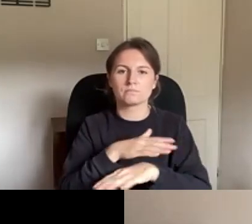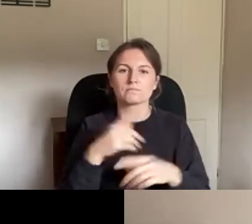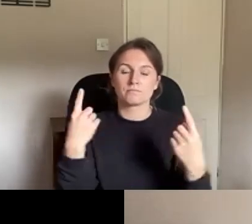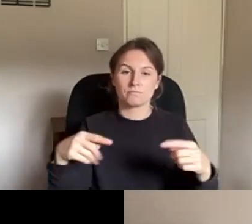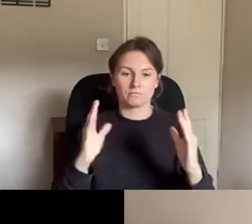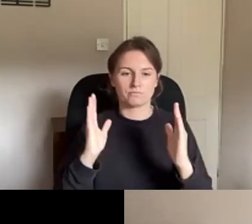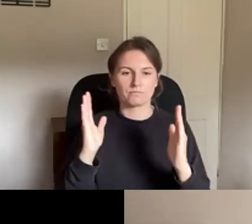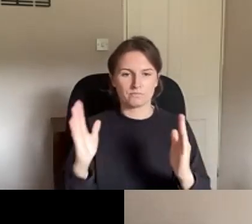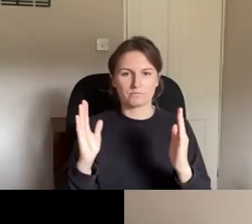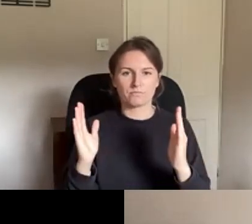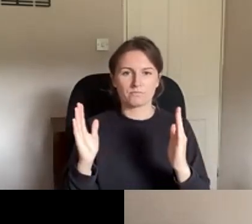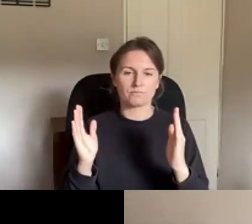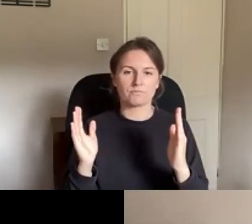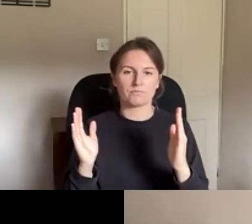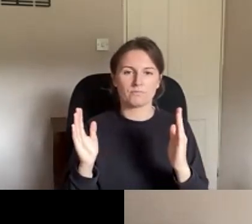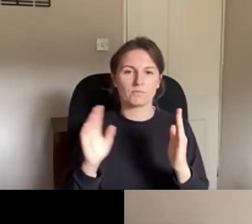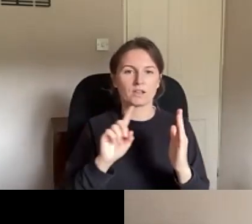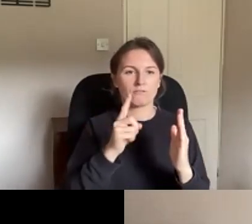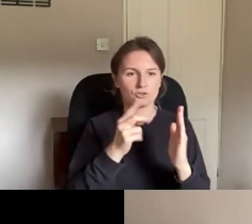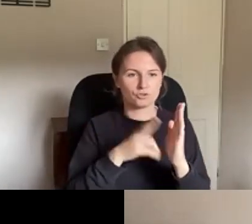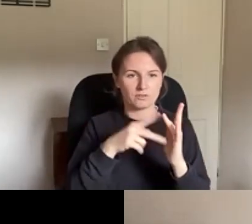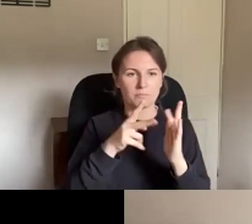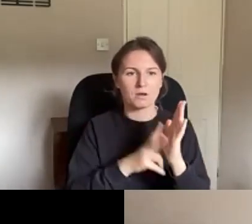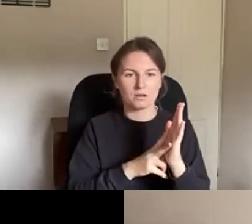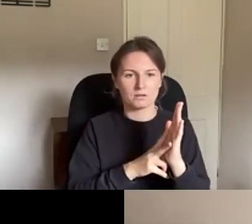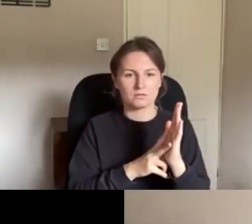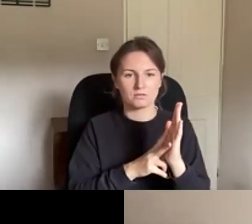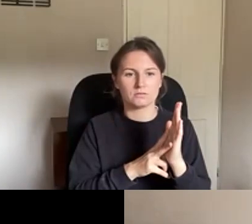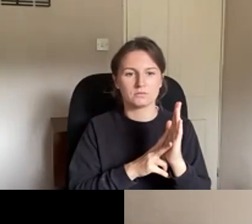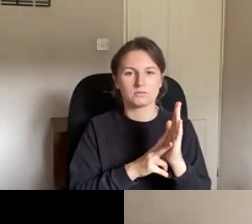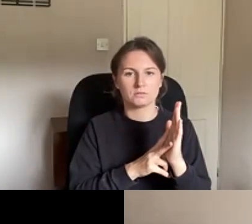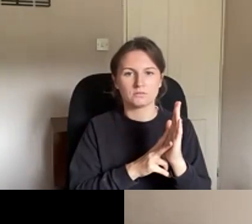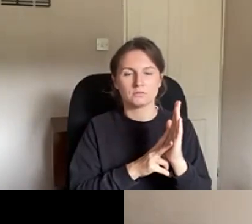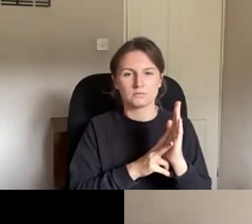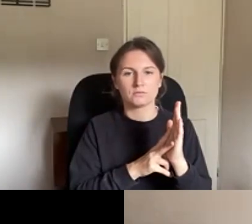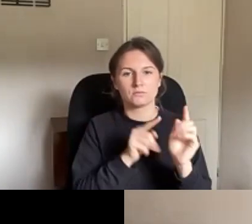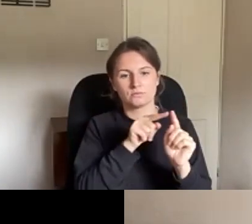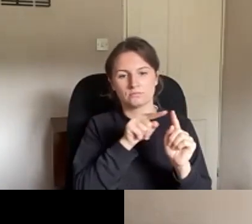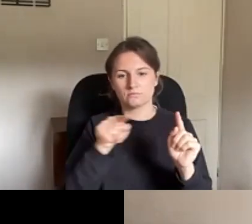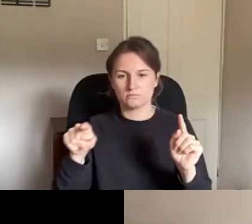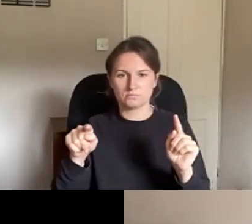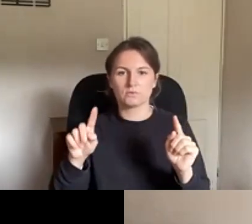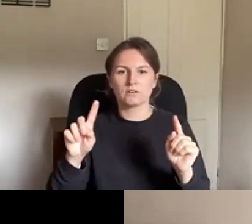is 1st of November 2022 until 1st of October 2024.